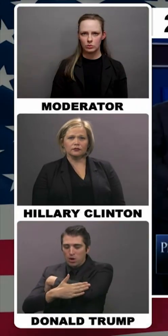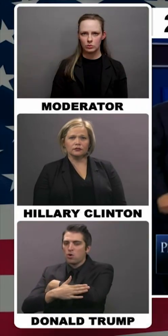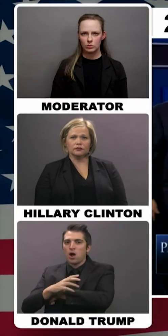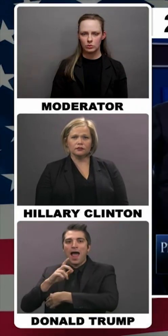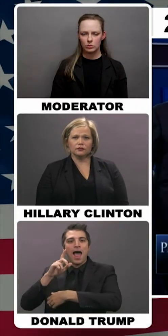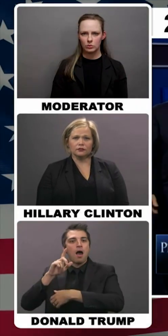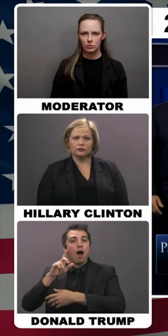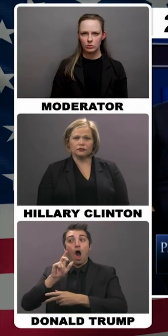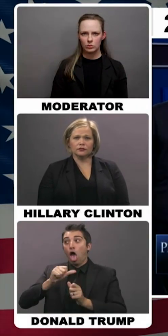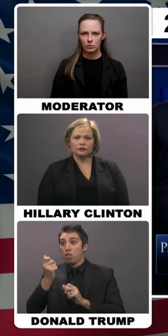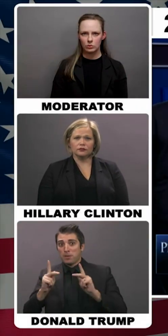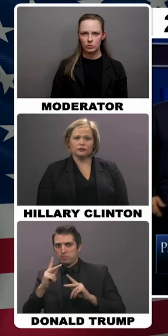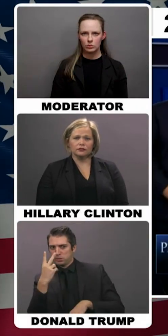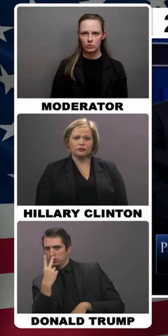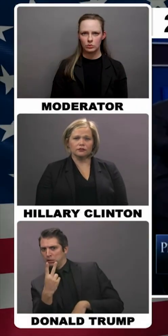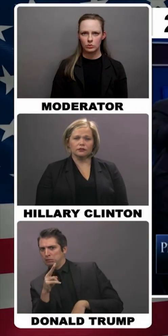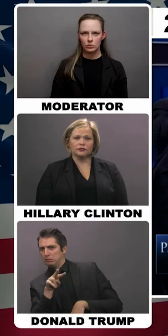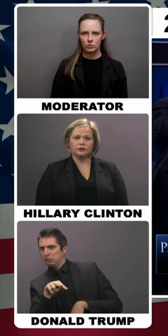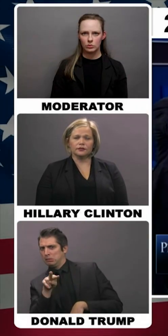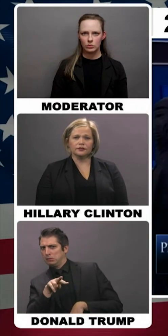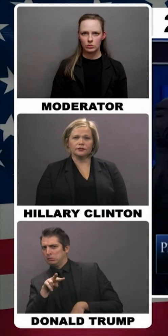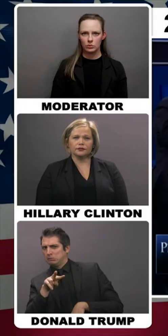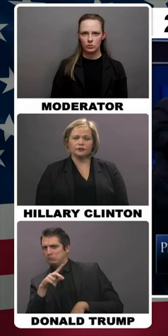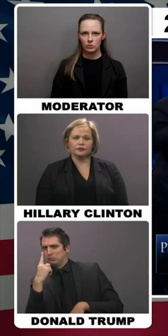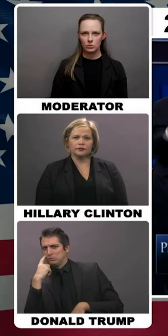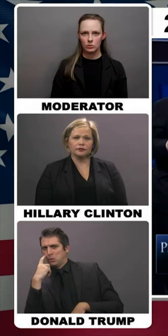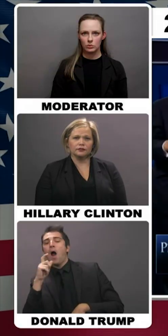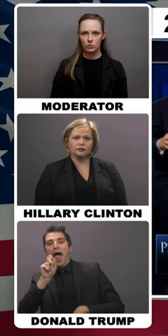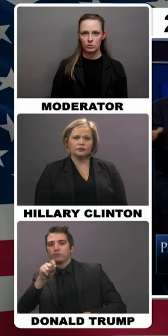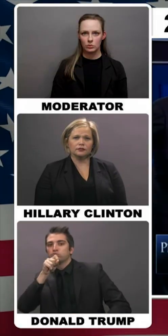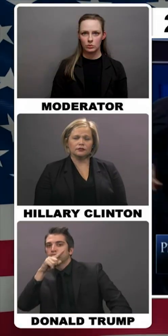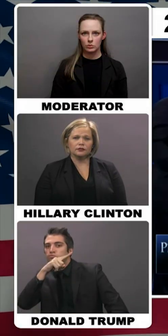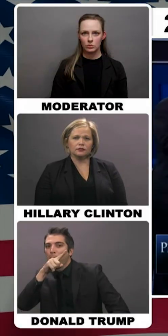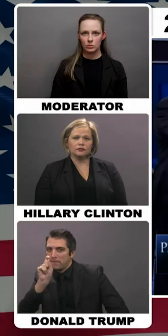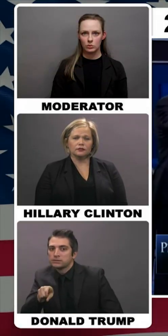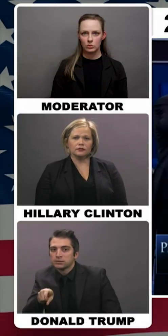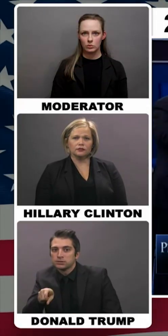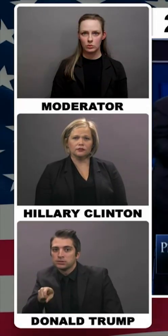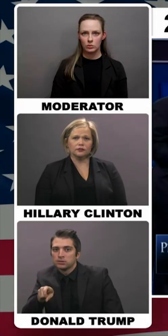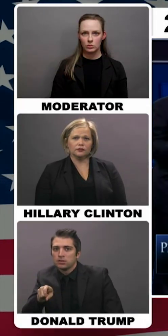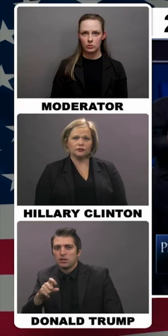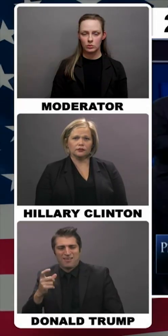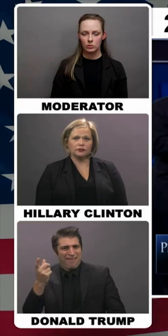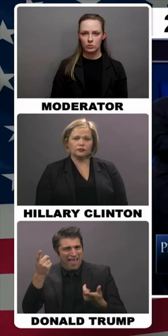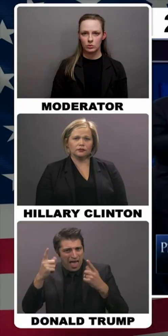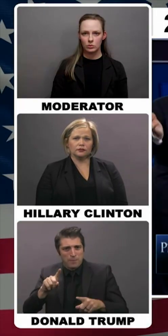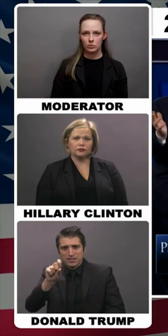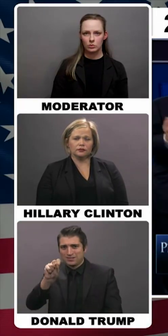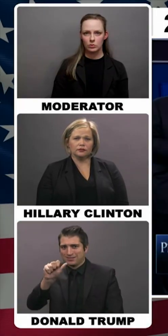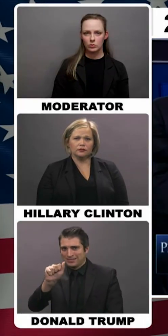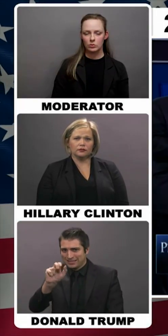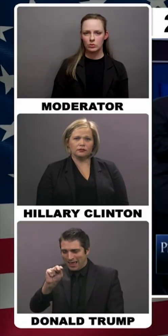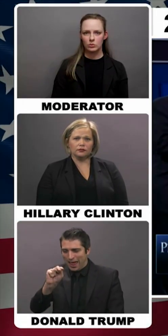As an example, in San Bernardino, many people saw the bombs all over the apartment of the two people that killed 14 and wounded.